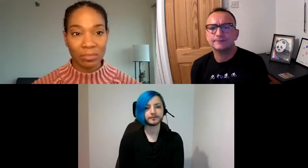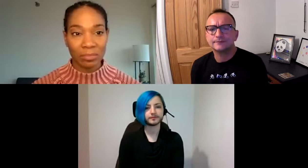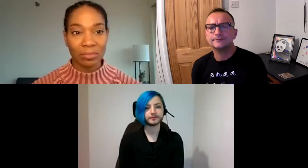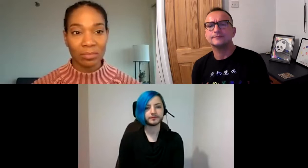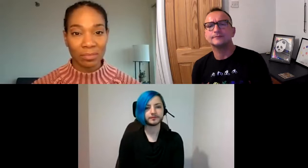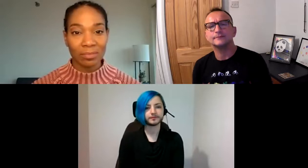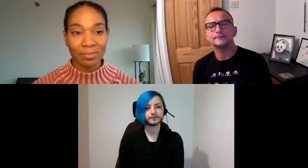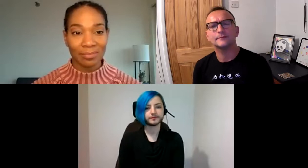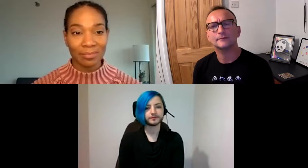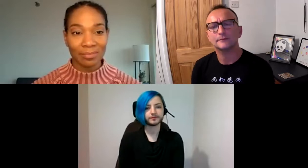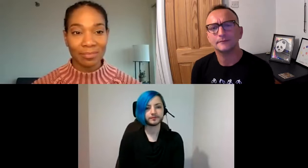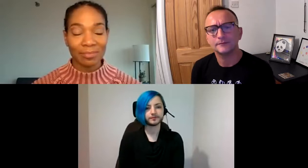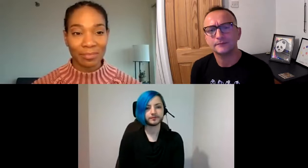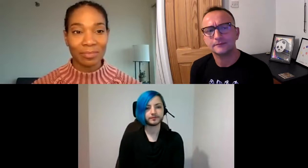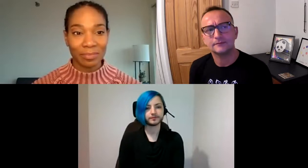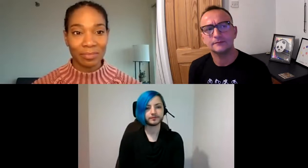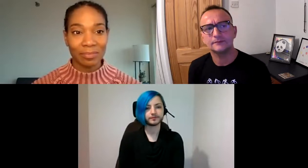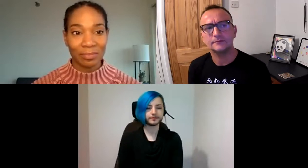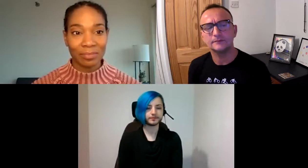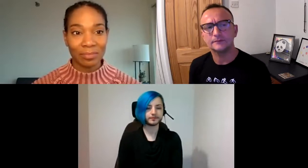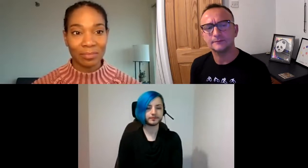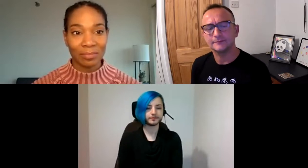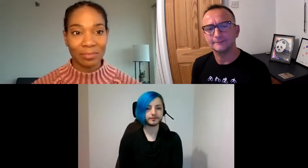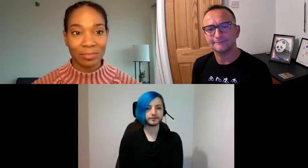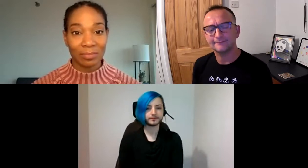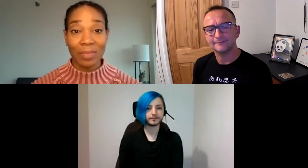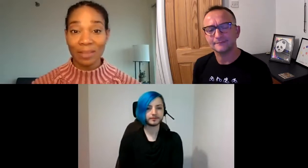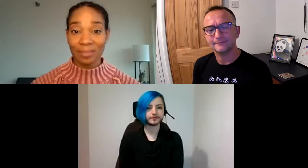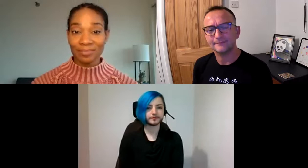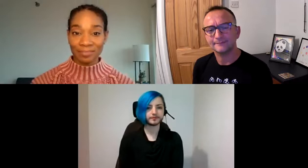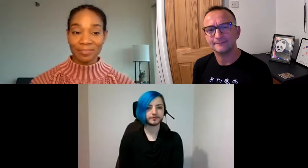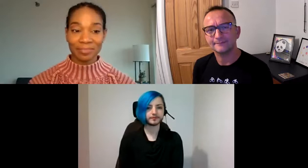I think that_is also what I mean by the power of